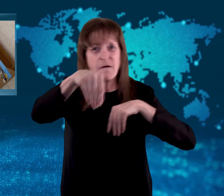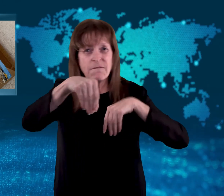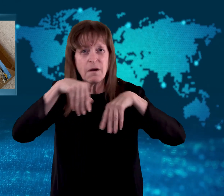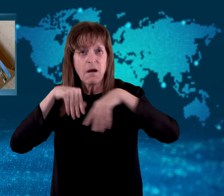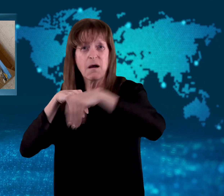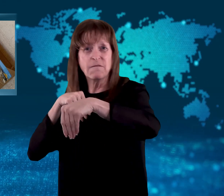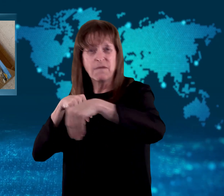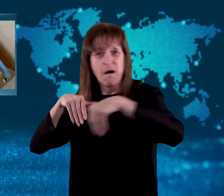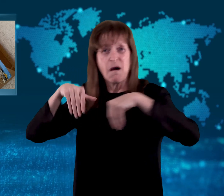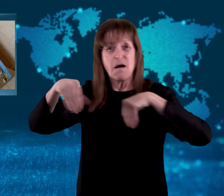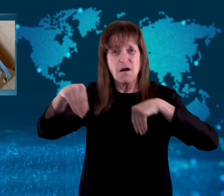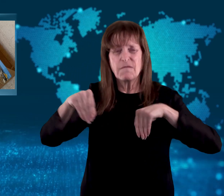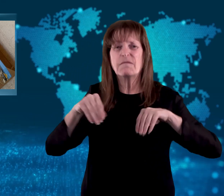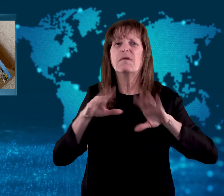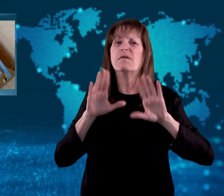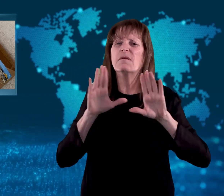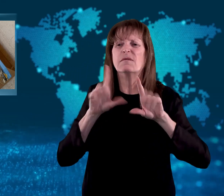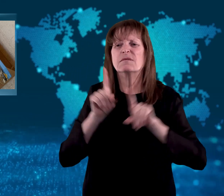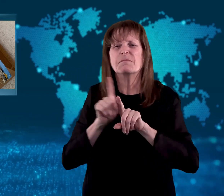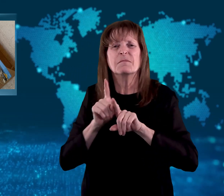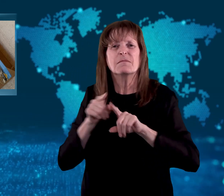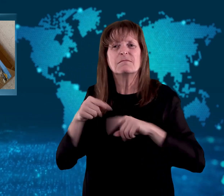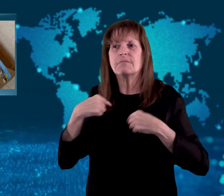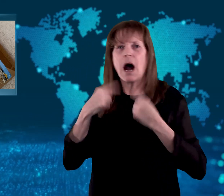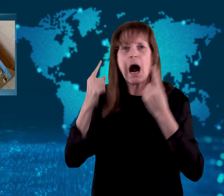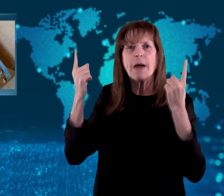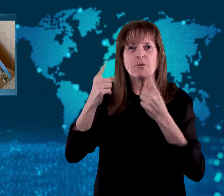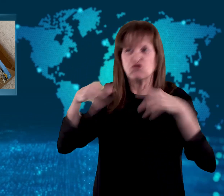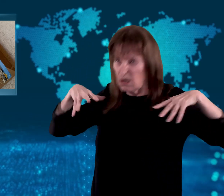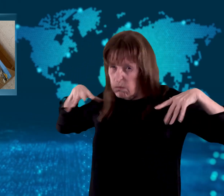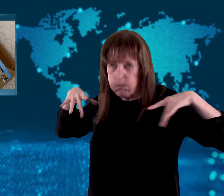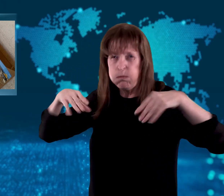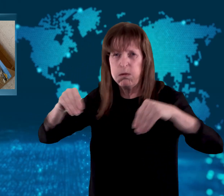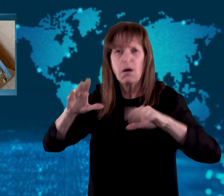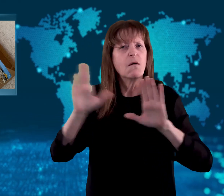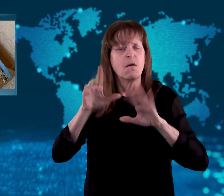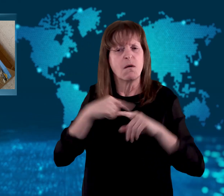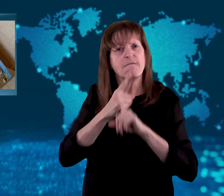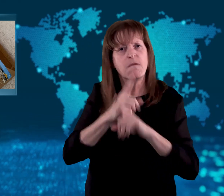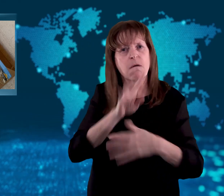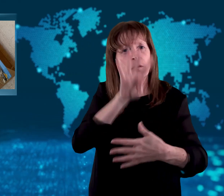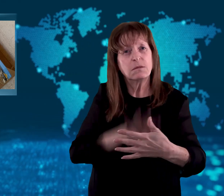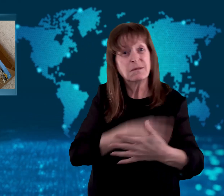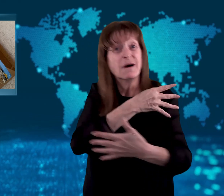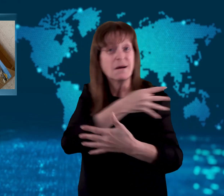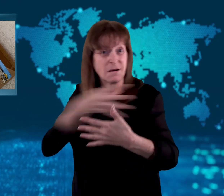than long emergency blackouts, but the new attack may keep that from happening.